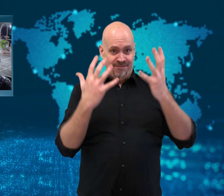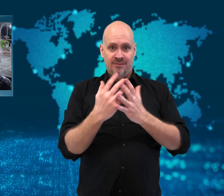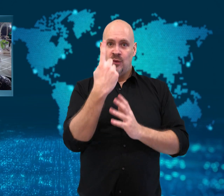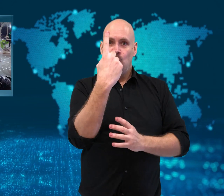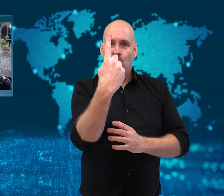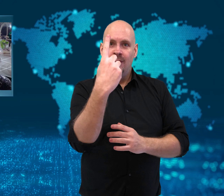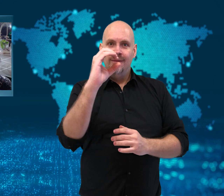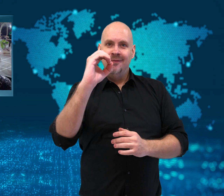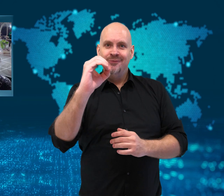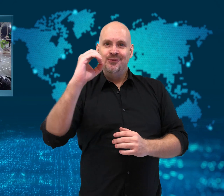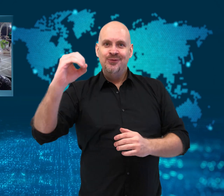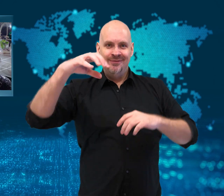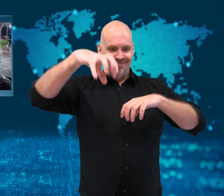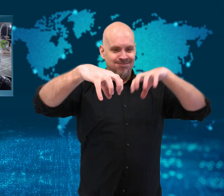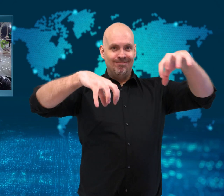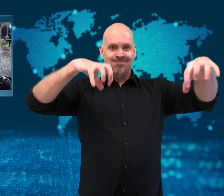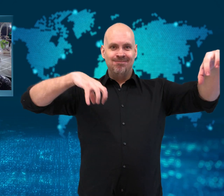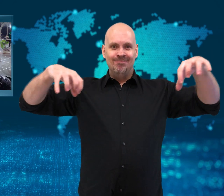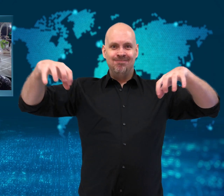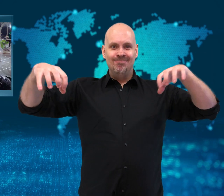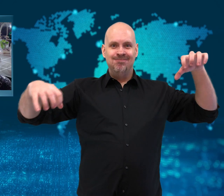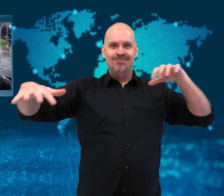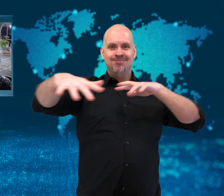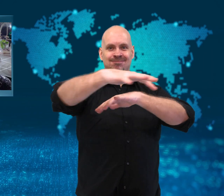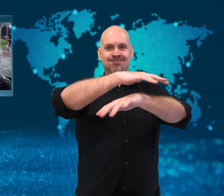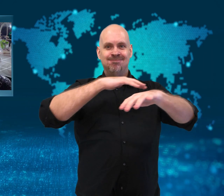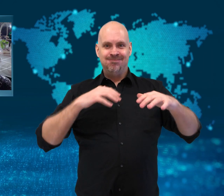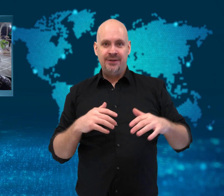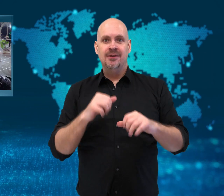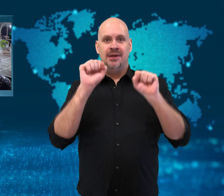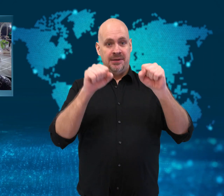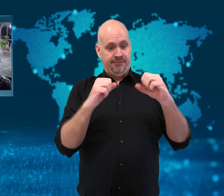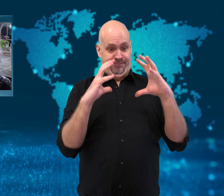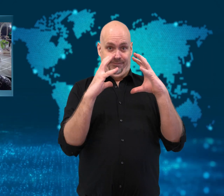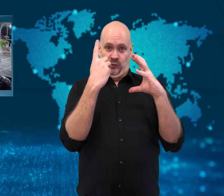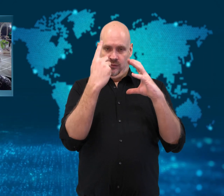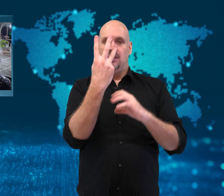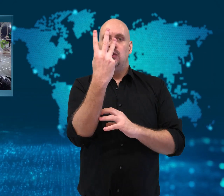which could each hold up to three people.